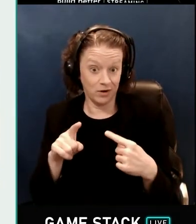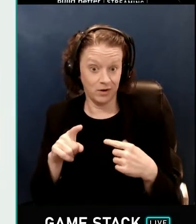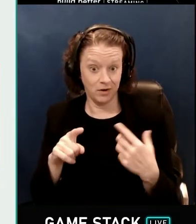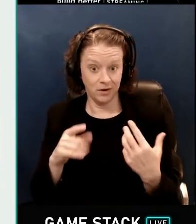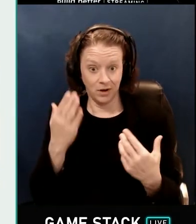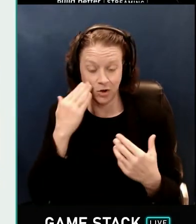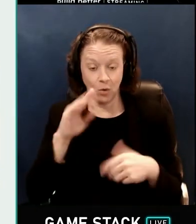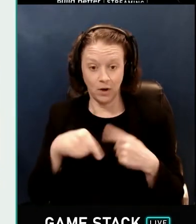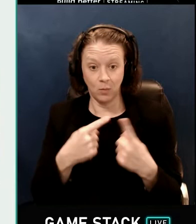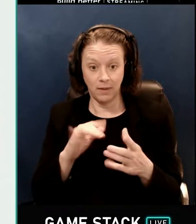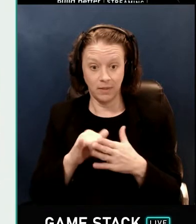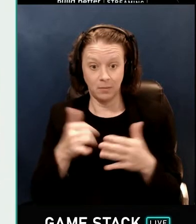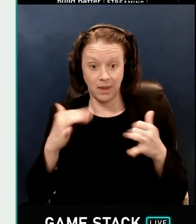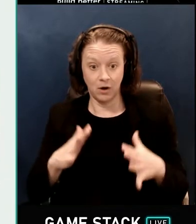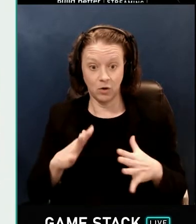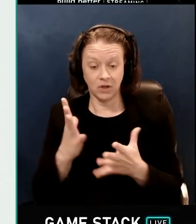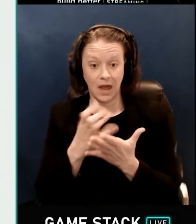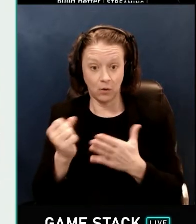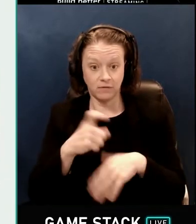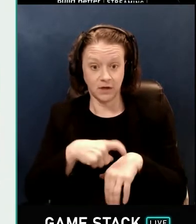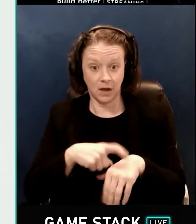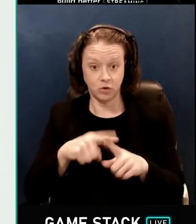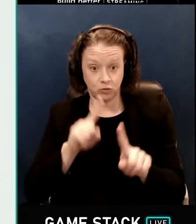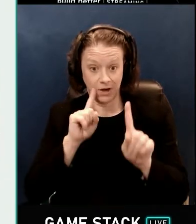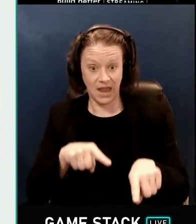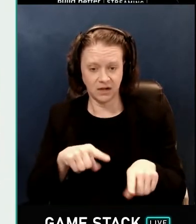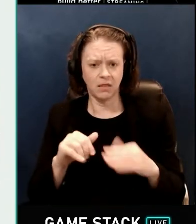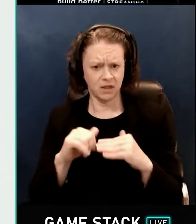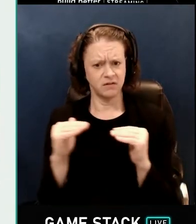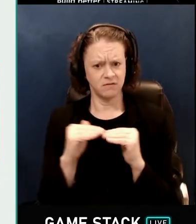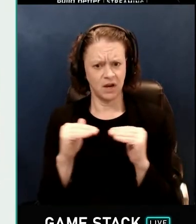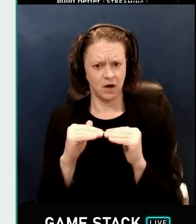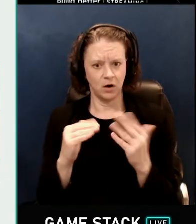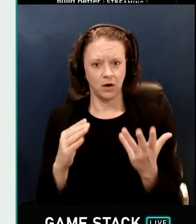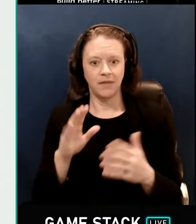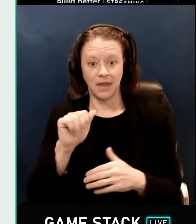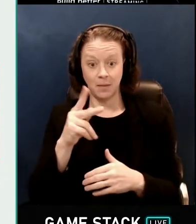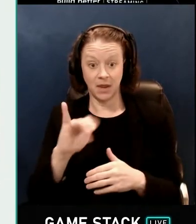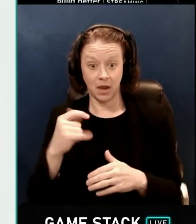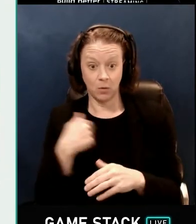react to something is fair and the API that we're gonna use to do that is XGameStreamingGetLastFrameDisplayed